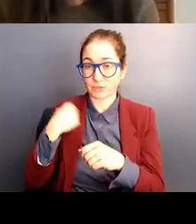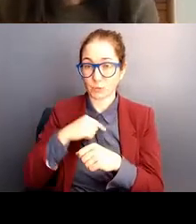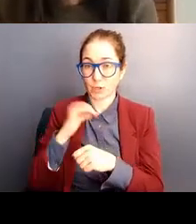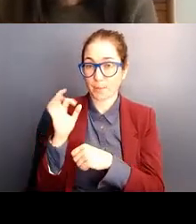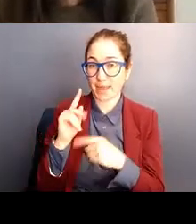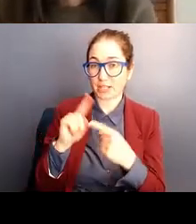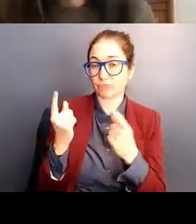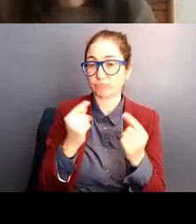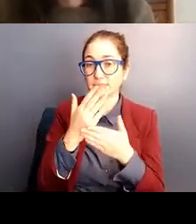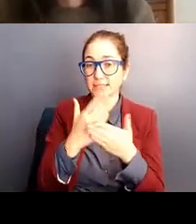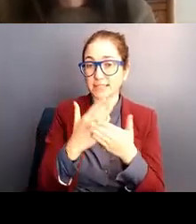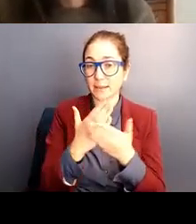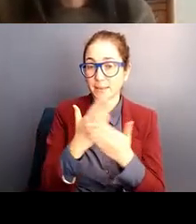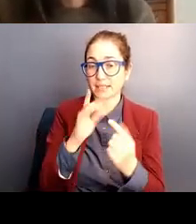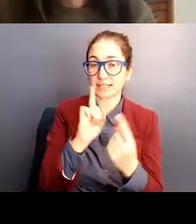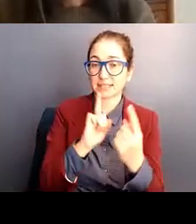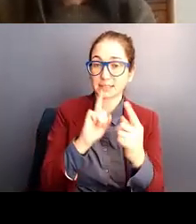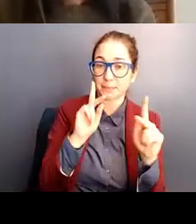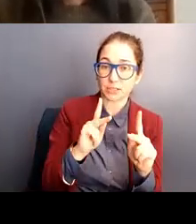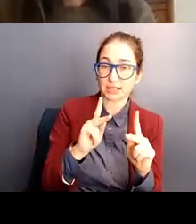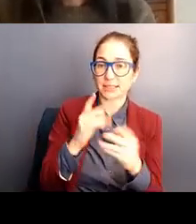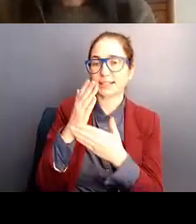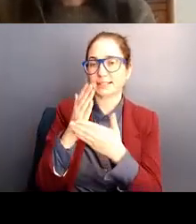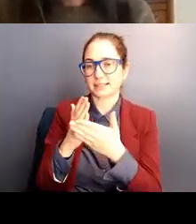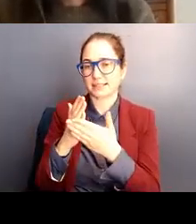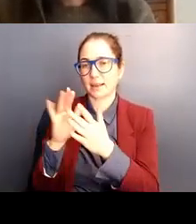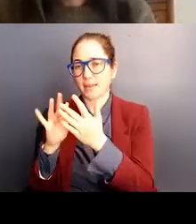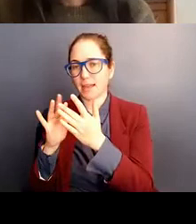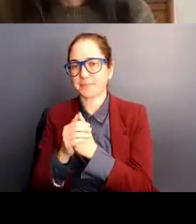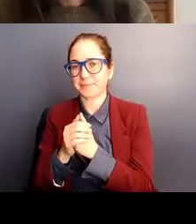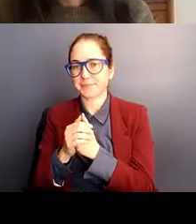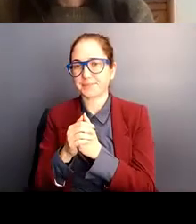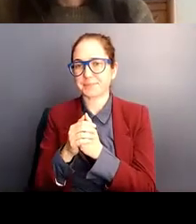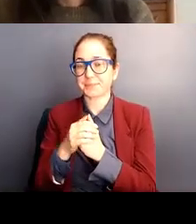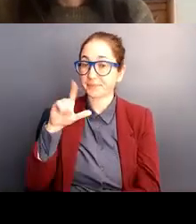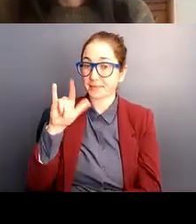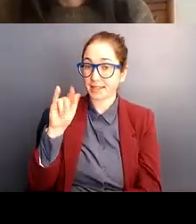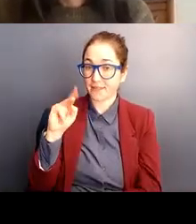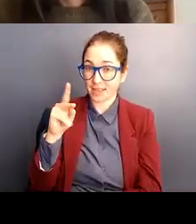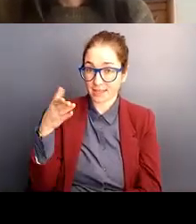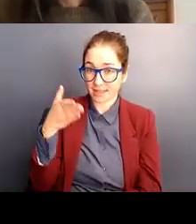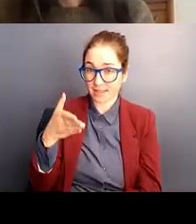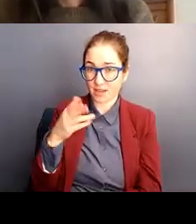things in person and then some things online. So there's a link for that in this PowerPoint that I'll be sharing. So you can